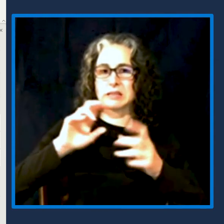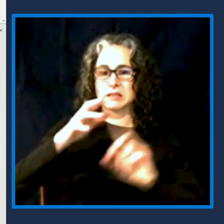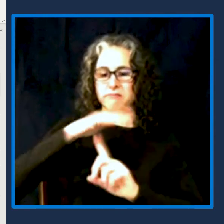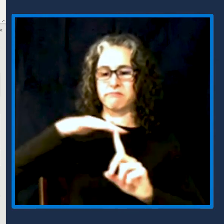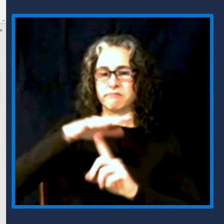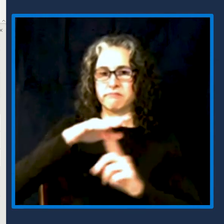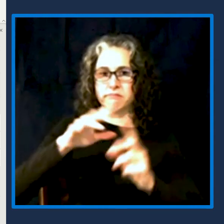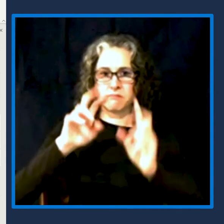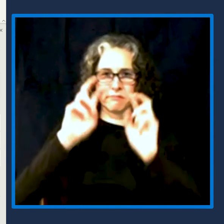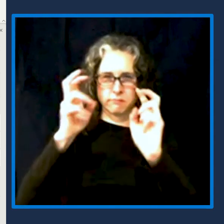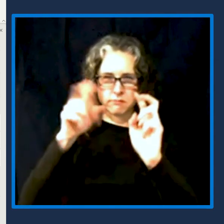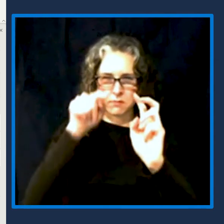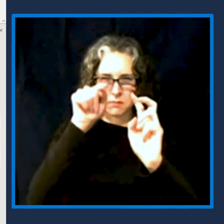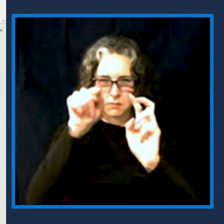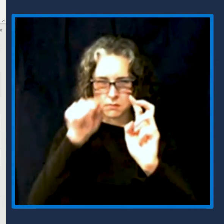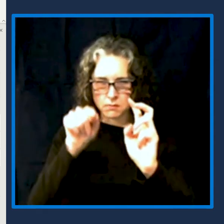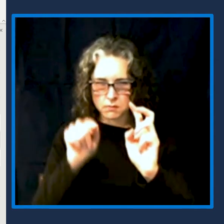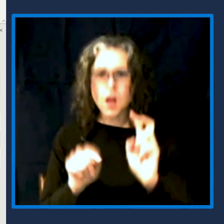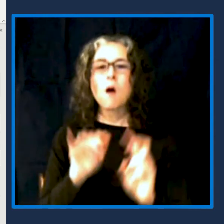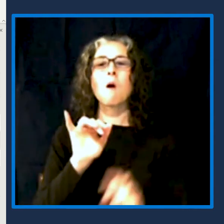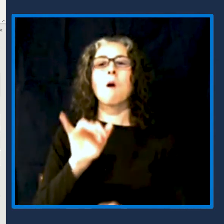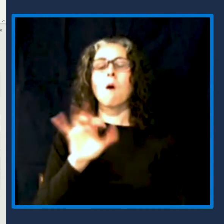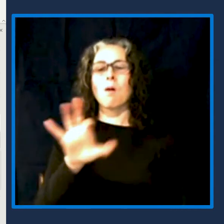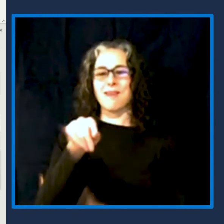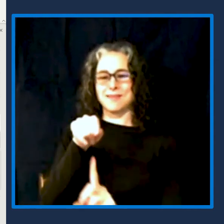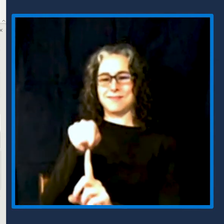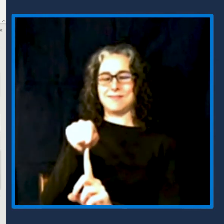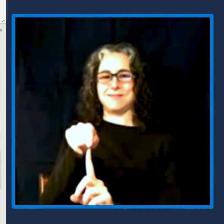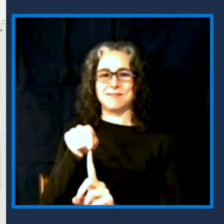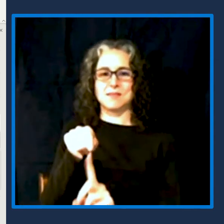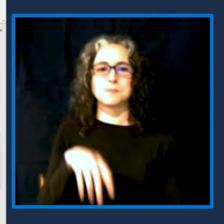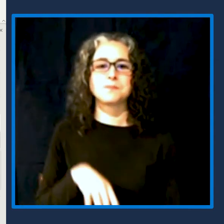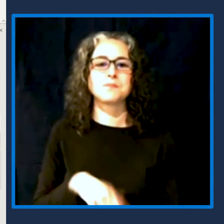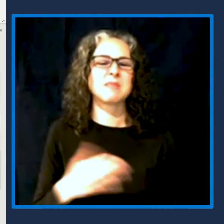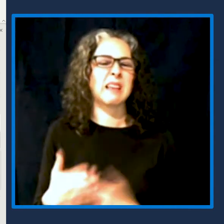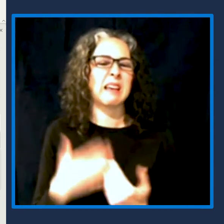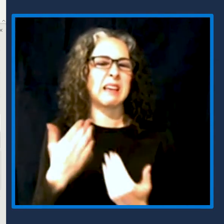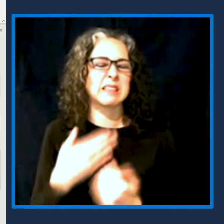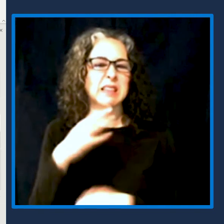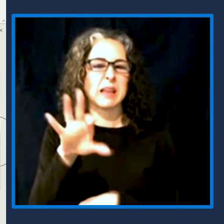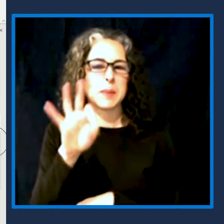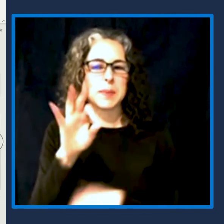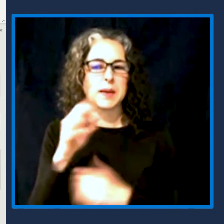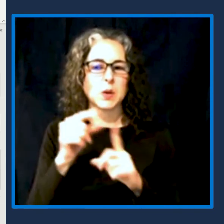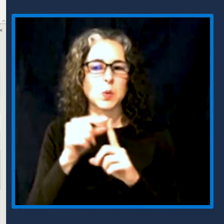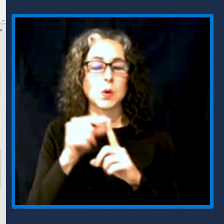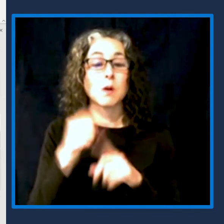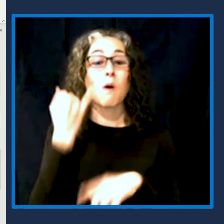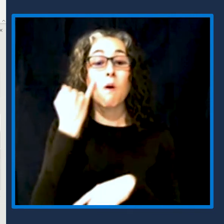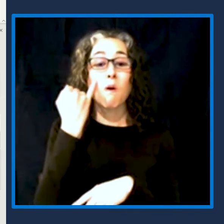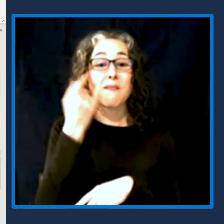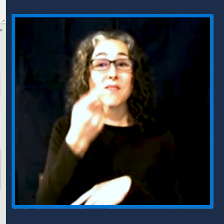more easily be able to select the word also if we are at this point fatiguing we can go ahead